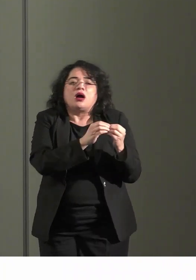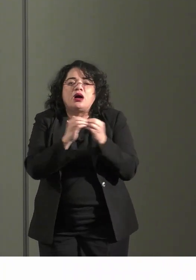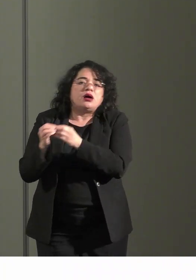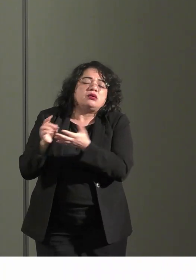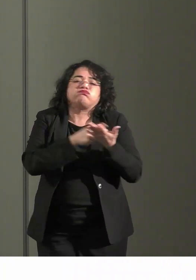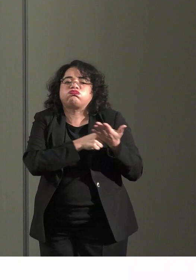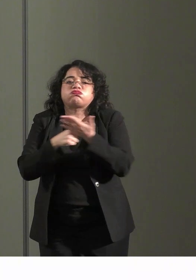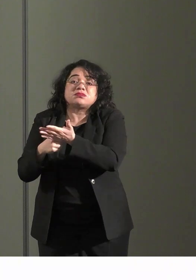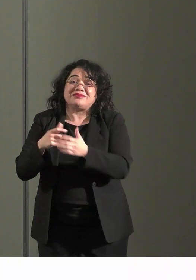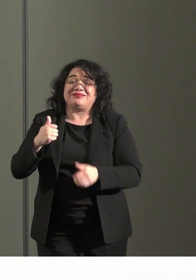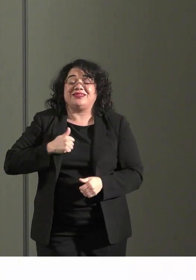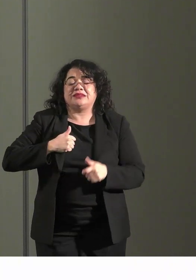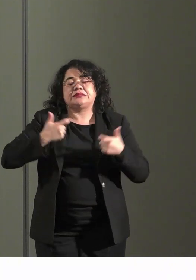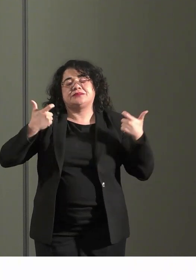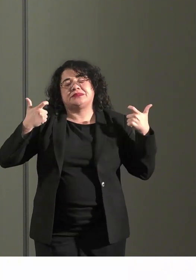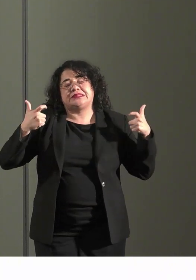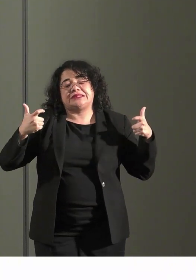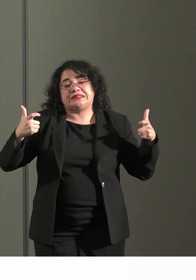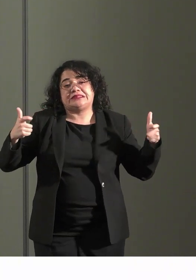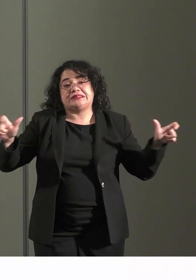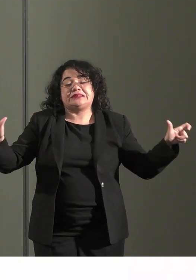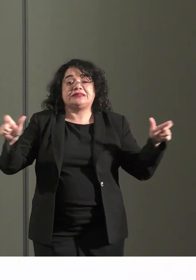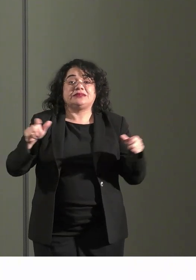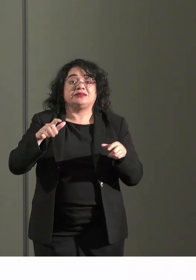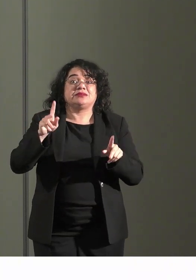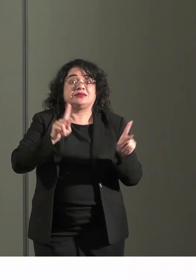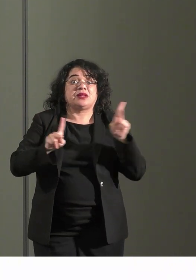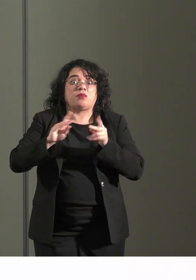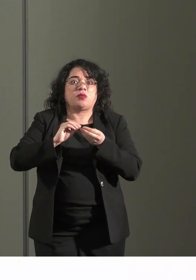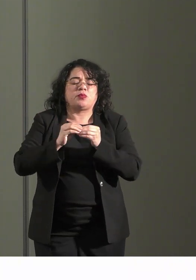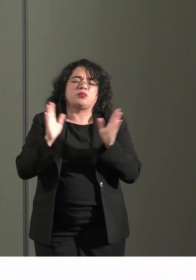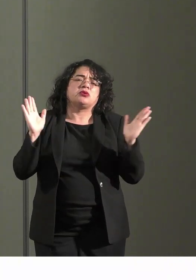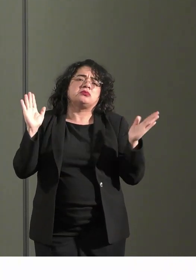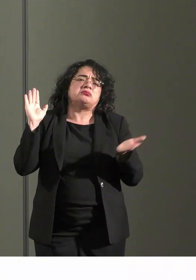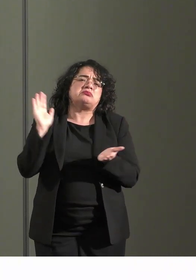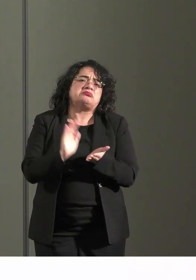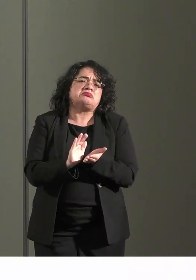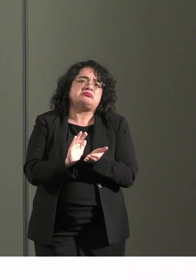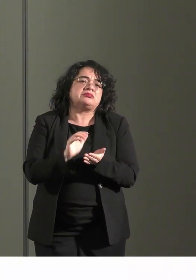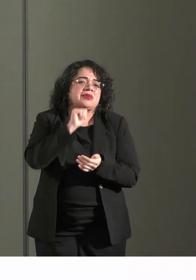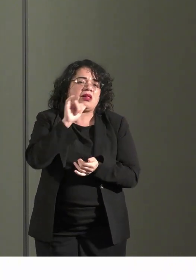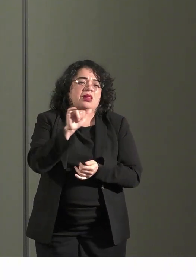Canada is huge. It is not populated like the states. So we're creating sort of legislation